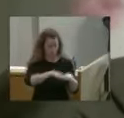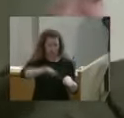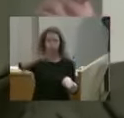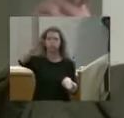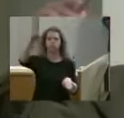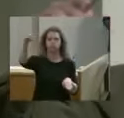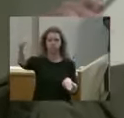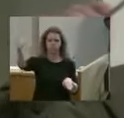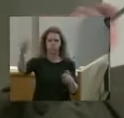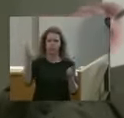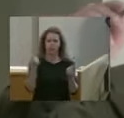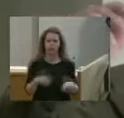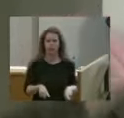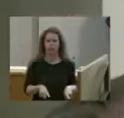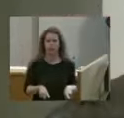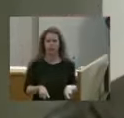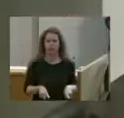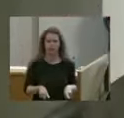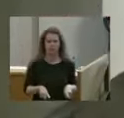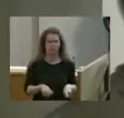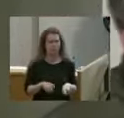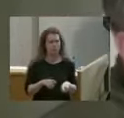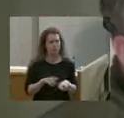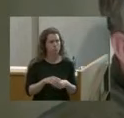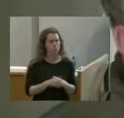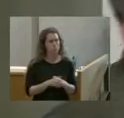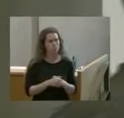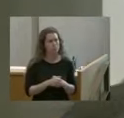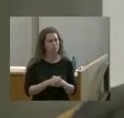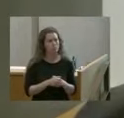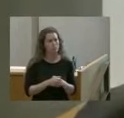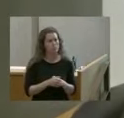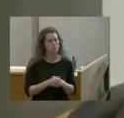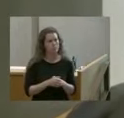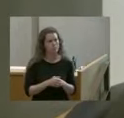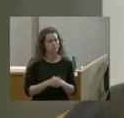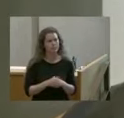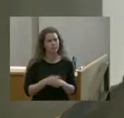that goes up in December? Dr. Ennis: Yeah so, I think the curve you're referring to is our